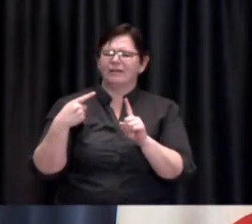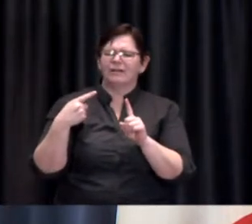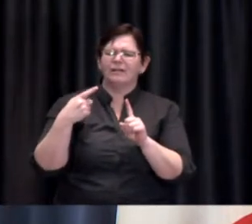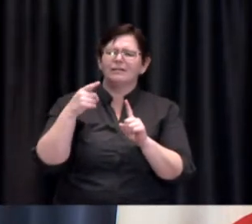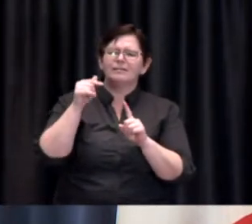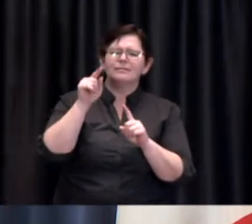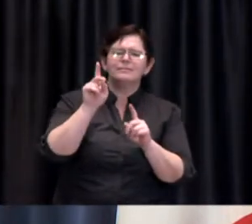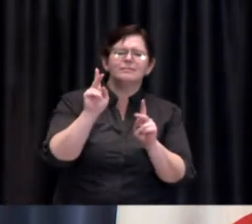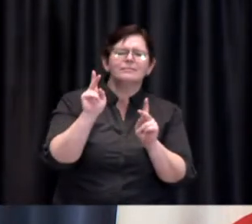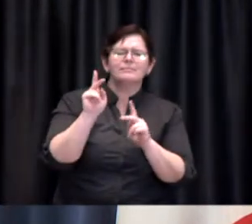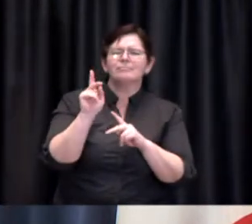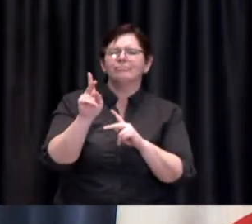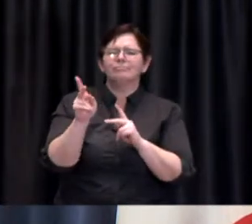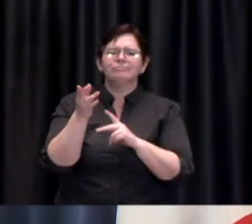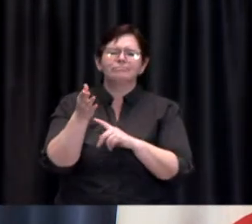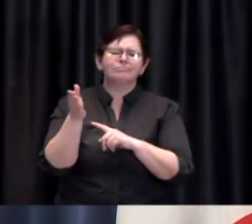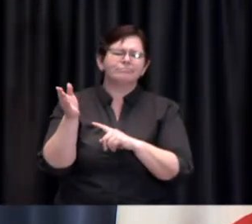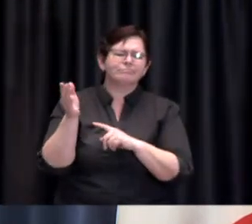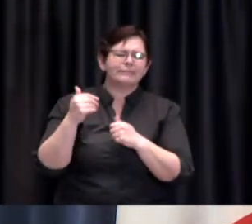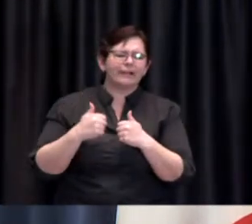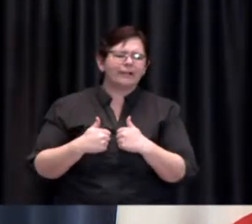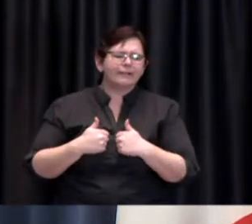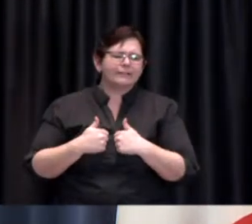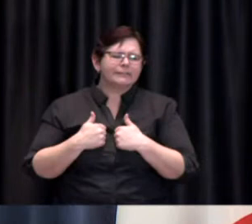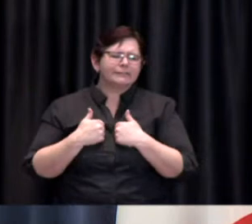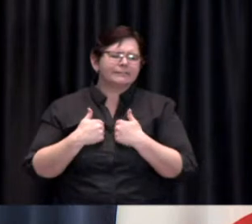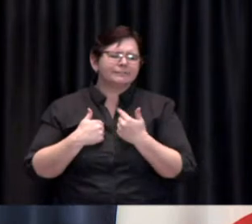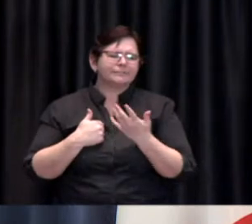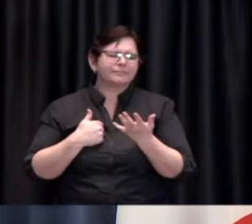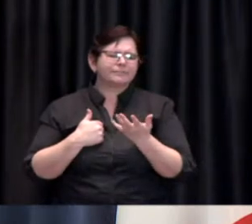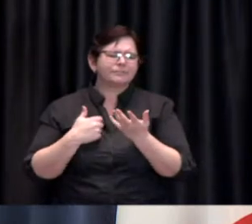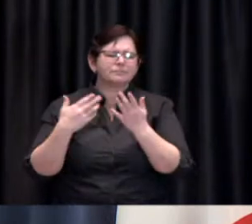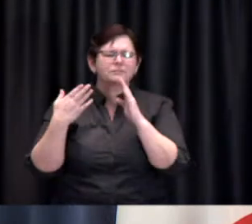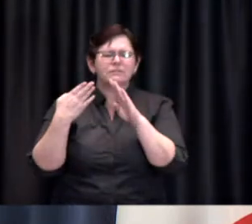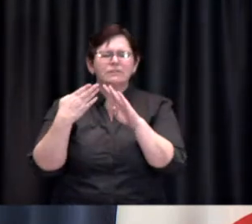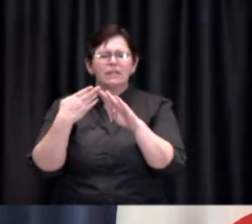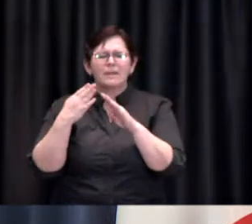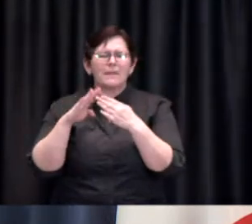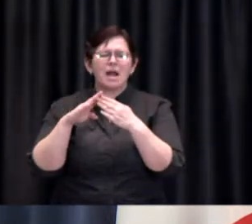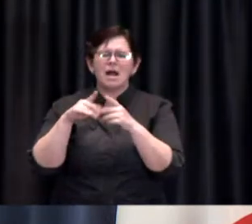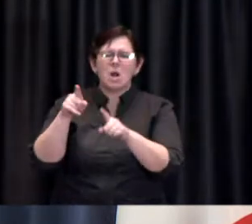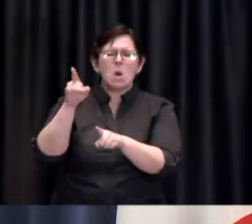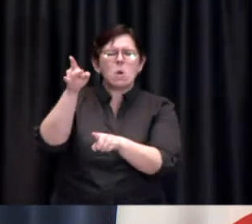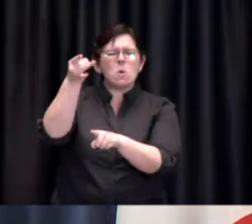that we've also spoken about where COVID has been hit the hardest how will you get those people vaccinated